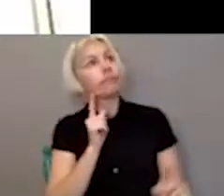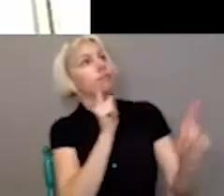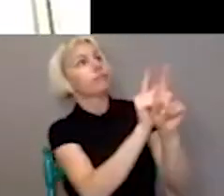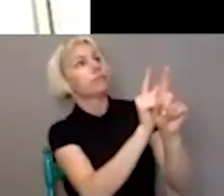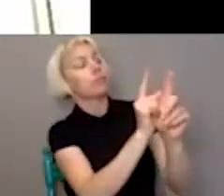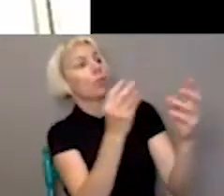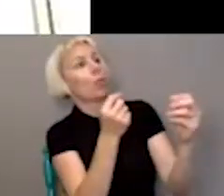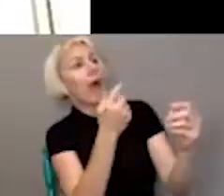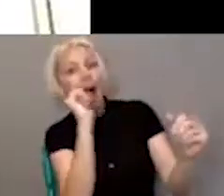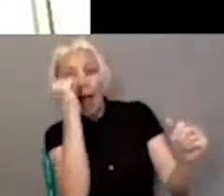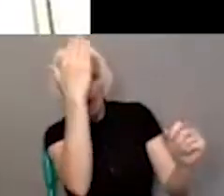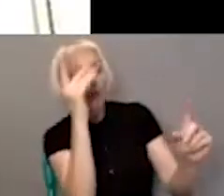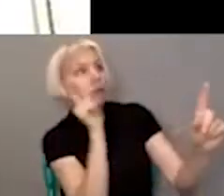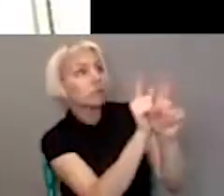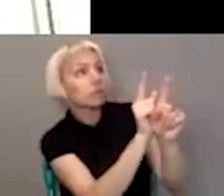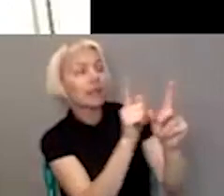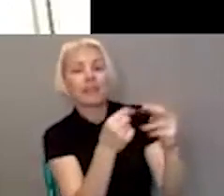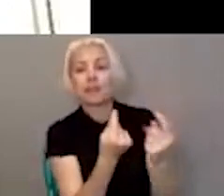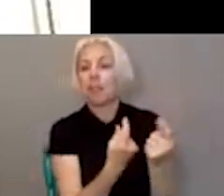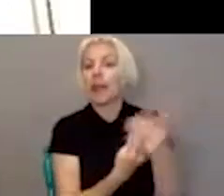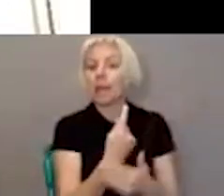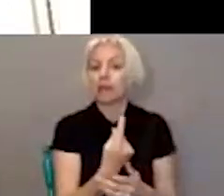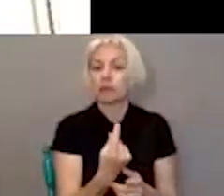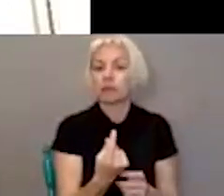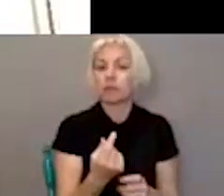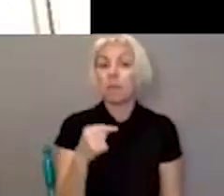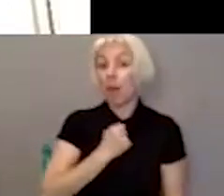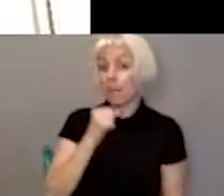want to be brave every single day but it is hard and it is tiring, I can tell you that,